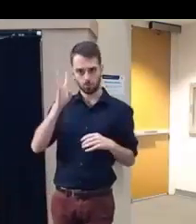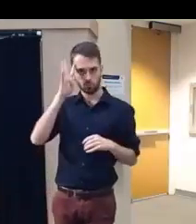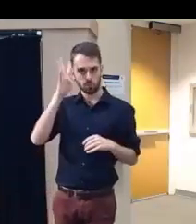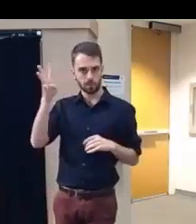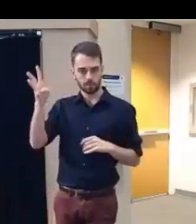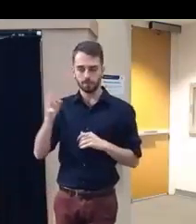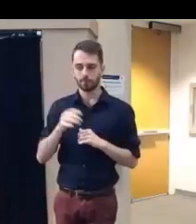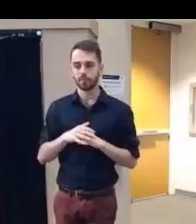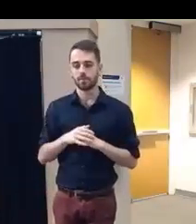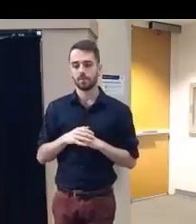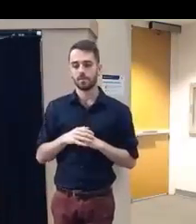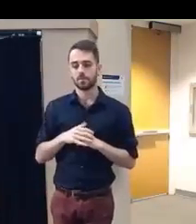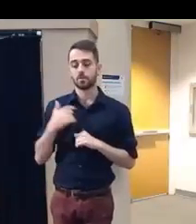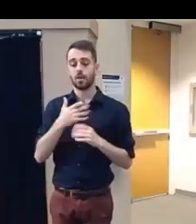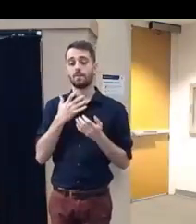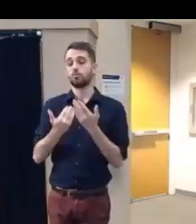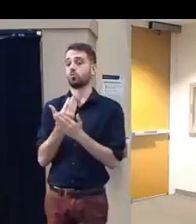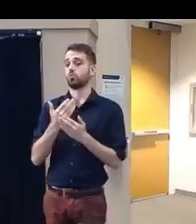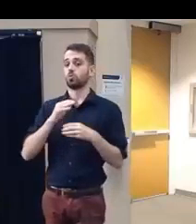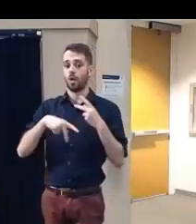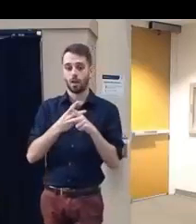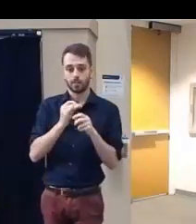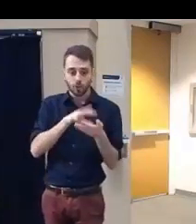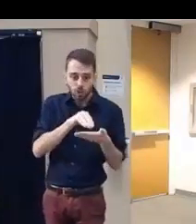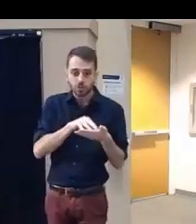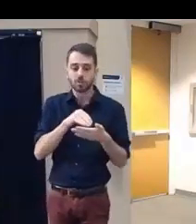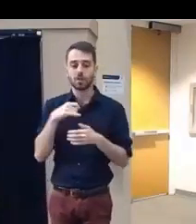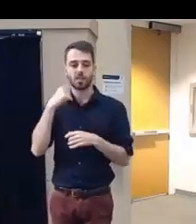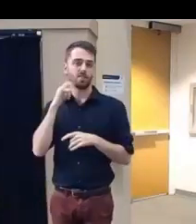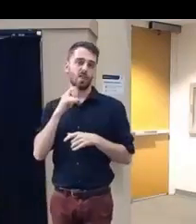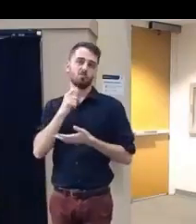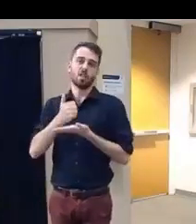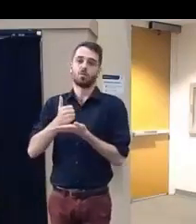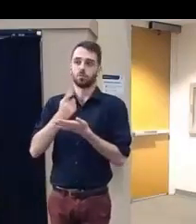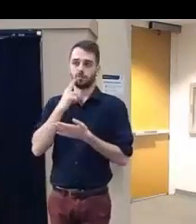learning and other forms of learning I think might have developed in that pathway for sure